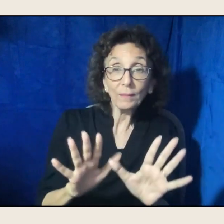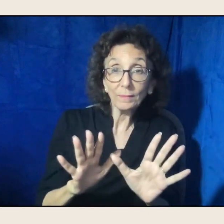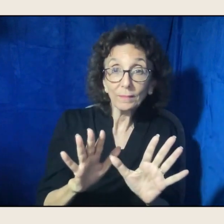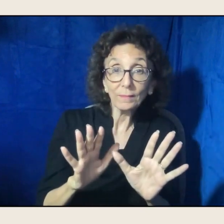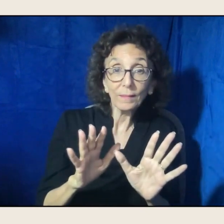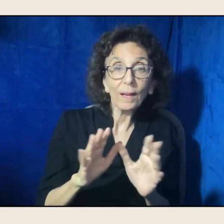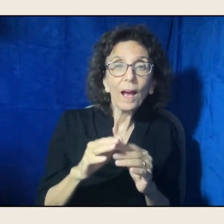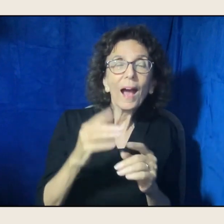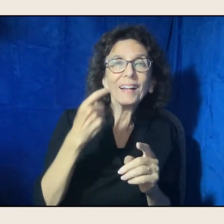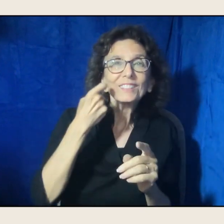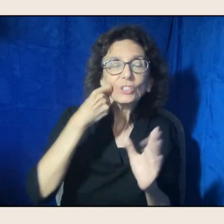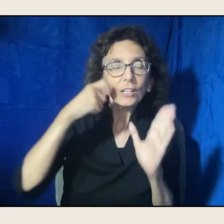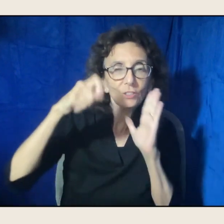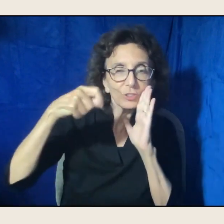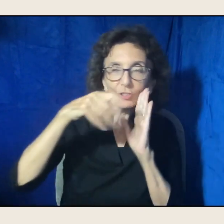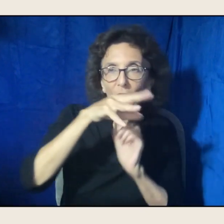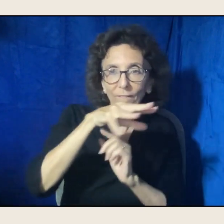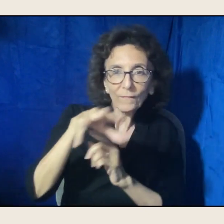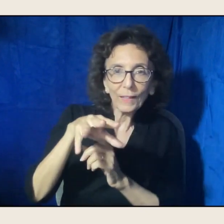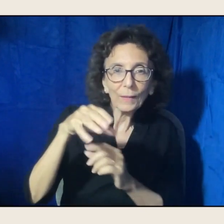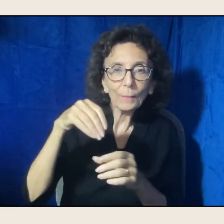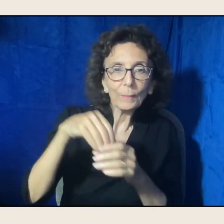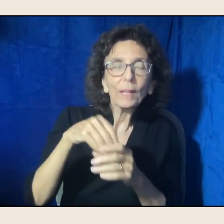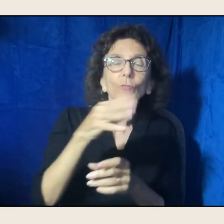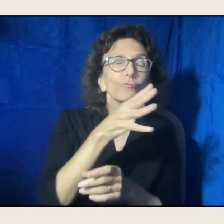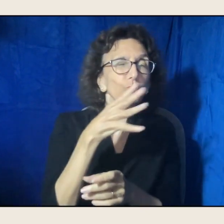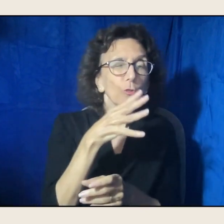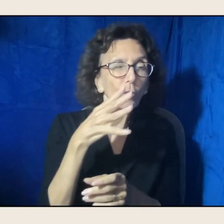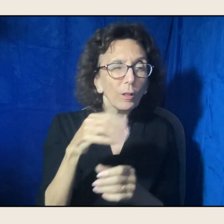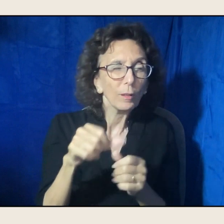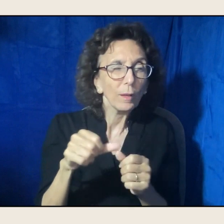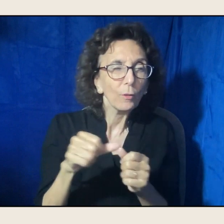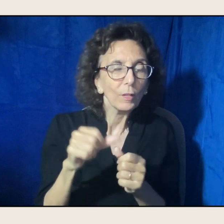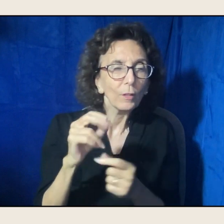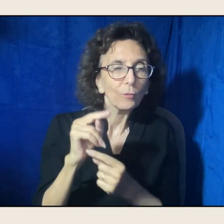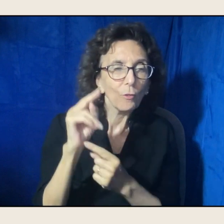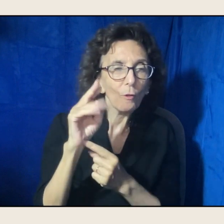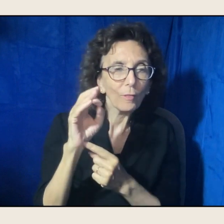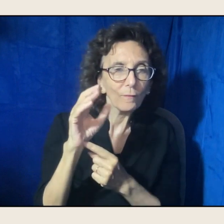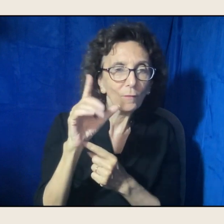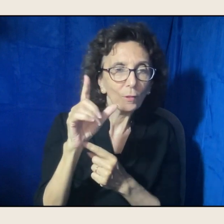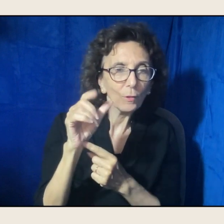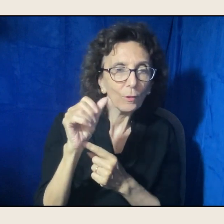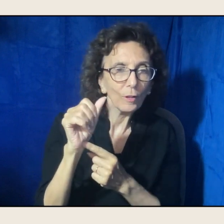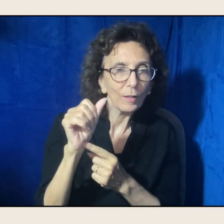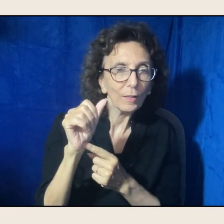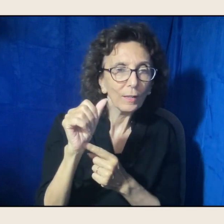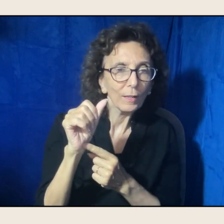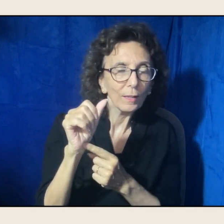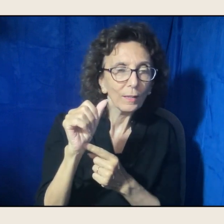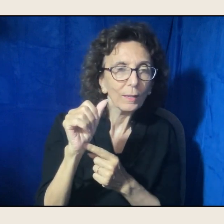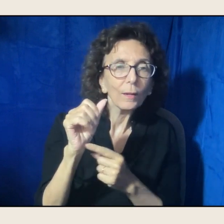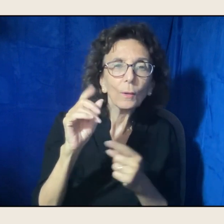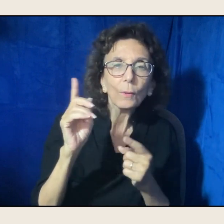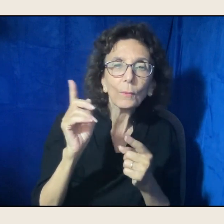in the rural areas, kind of, in Northern Florida, kind of the coastal Big Bend area.